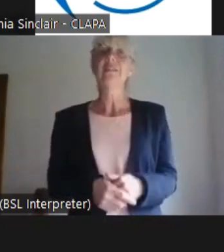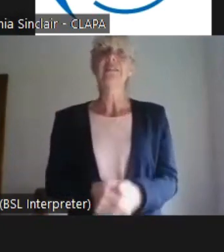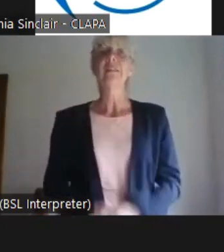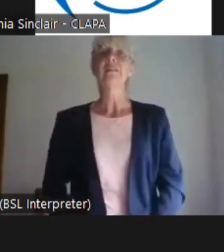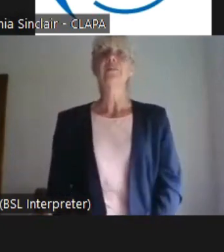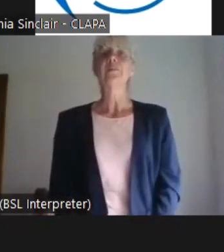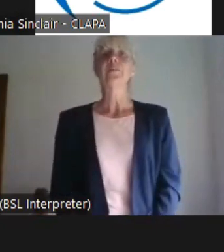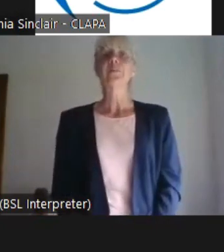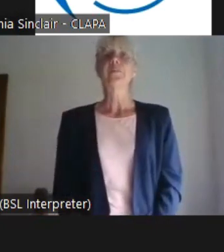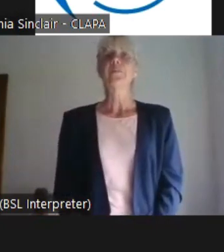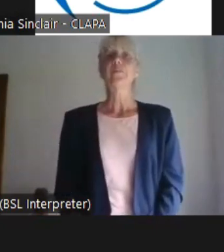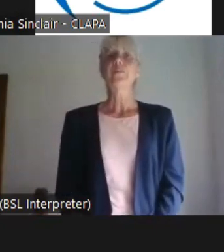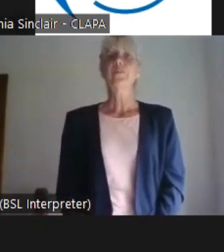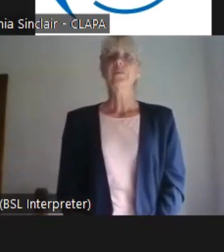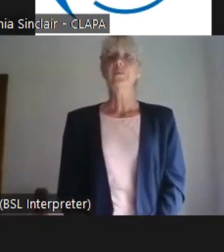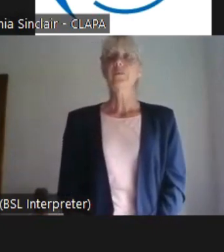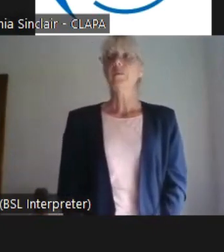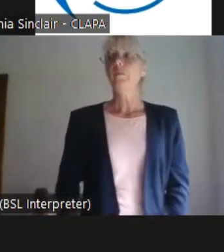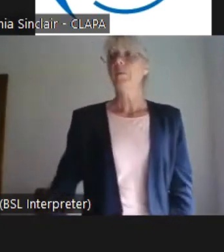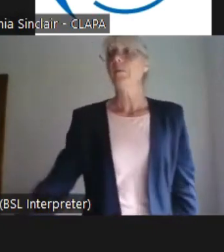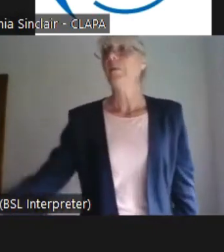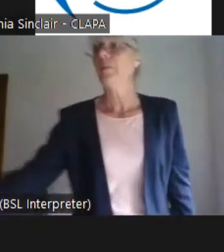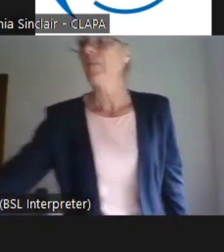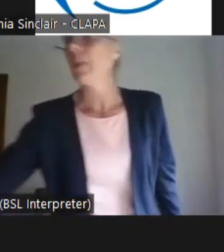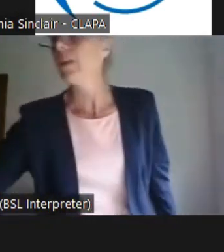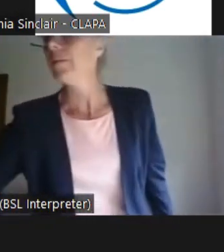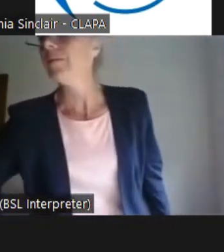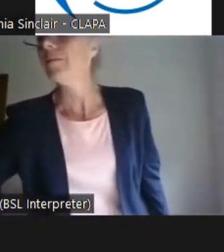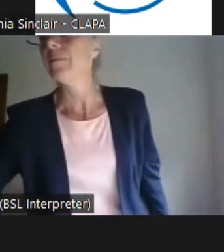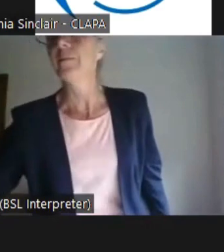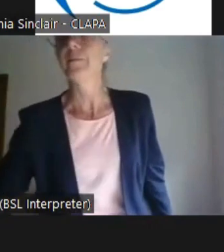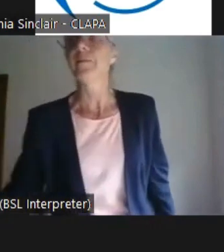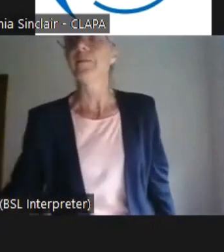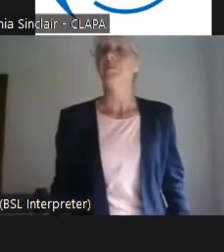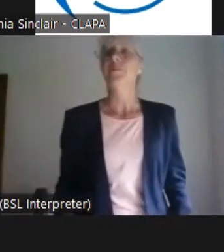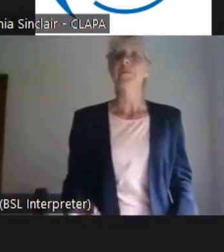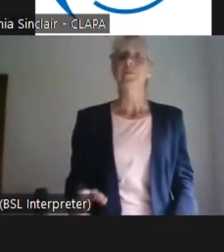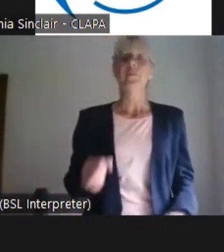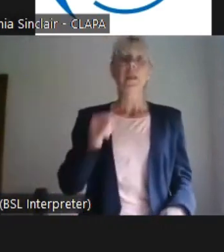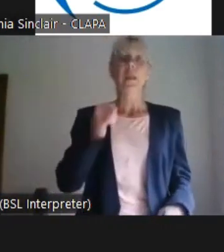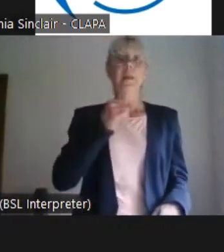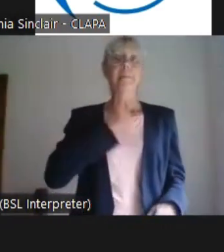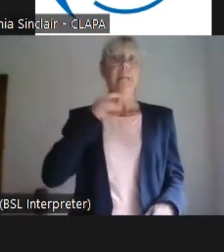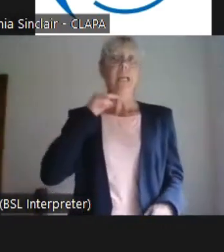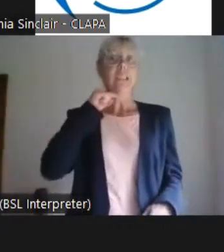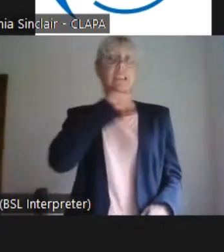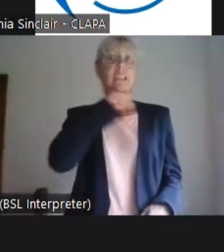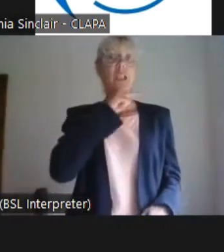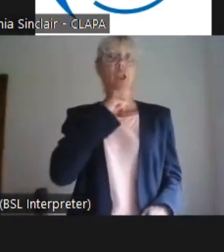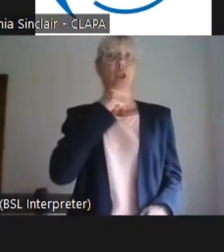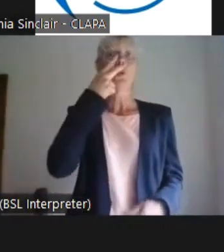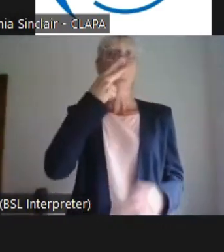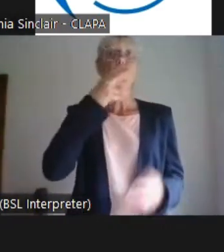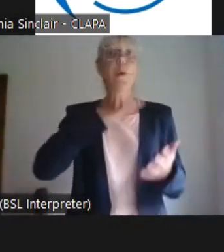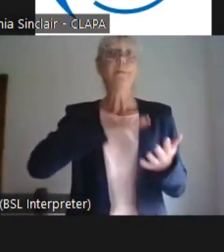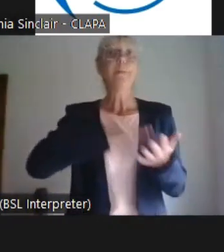yeah my son is 10 months old he's got a cleft palate he's had two hearing tests